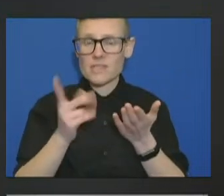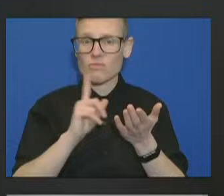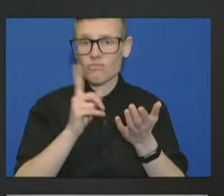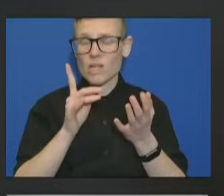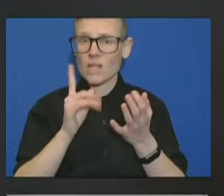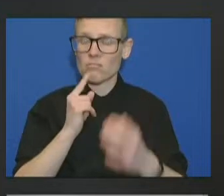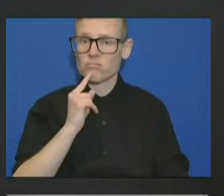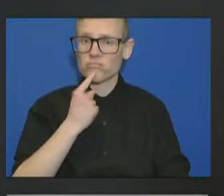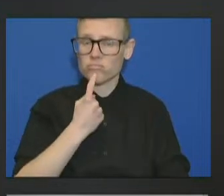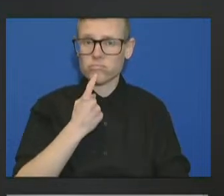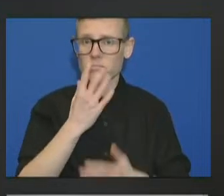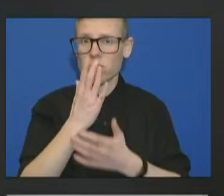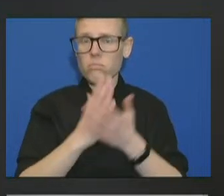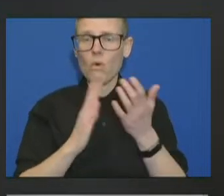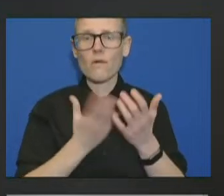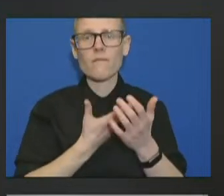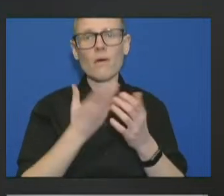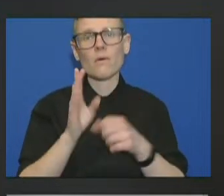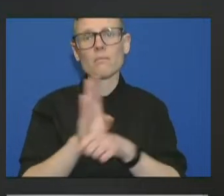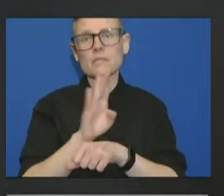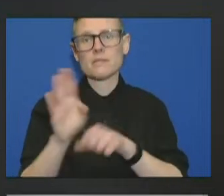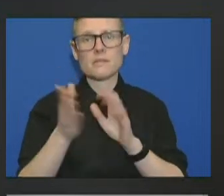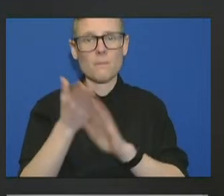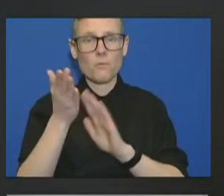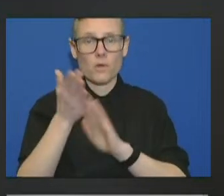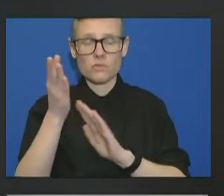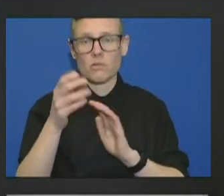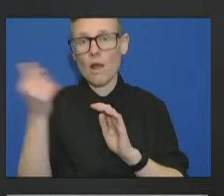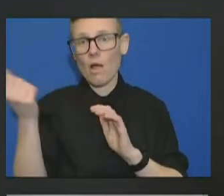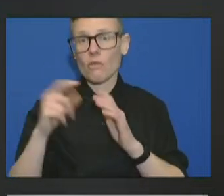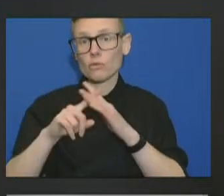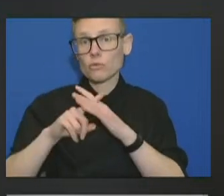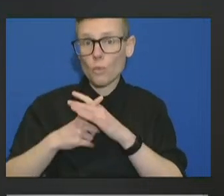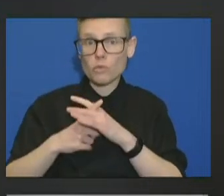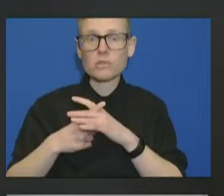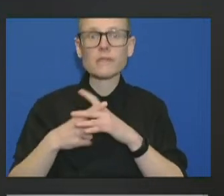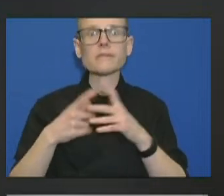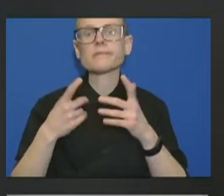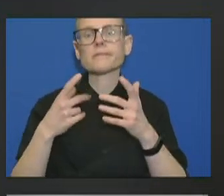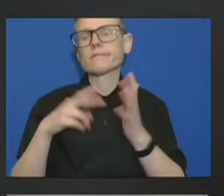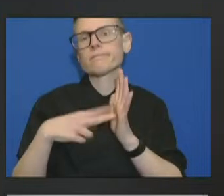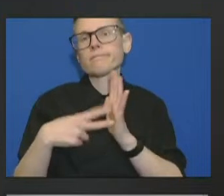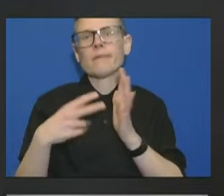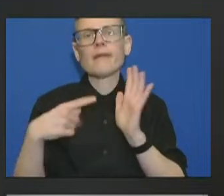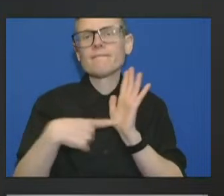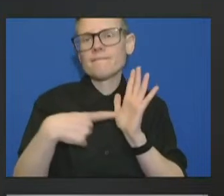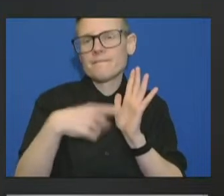food food and nutrition services. Pretty critical part